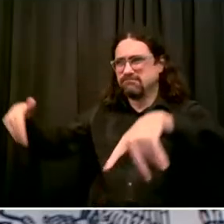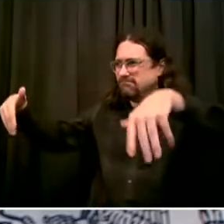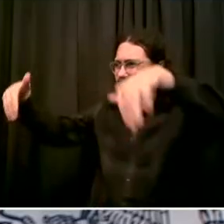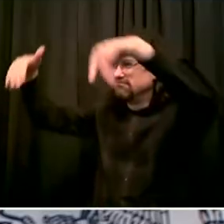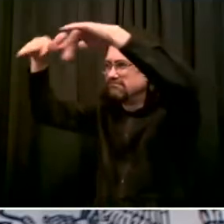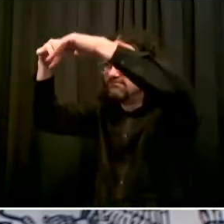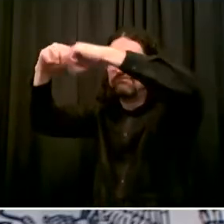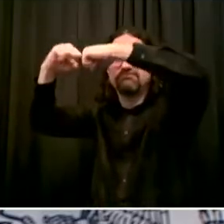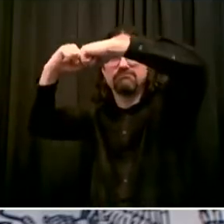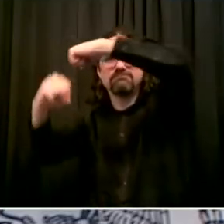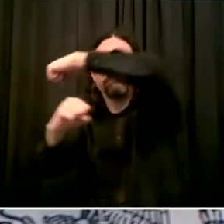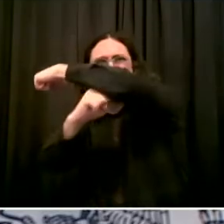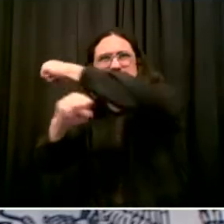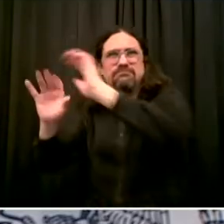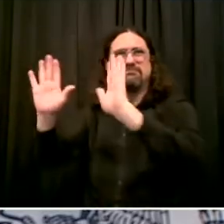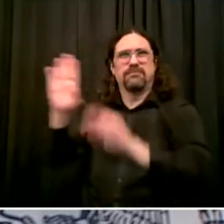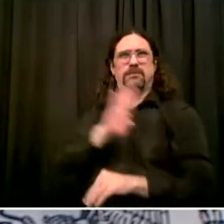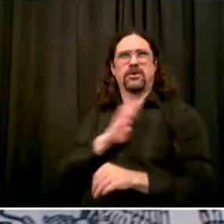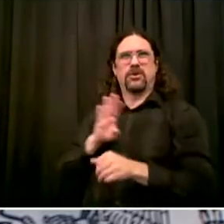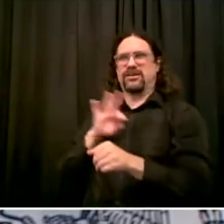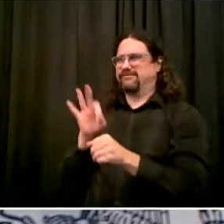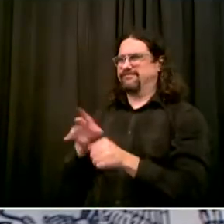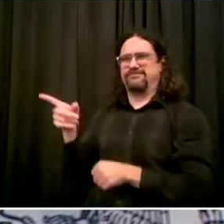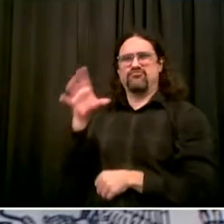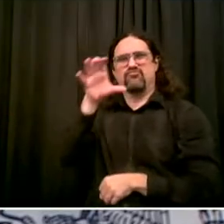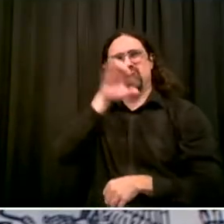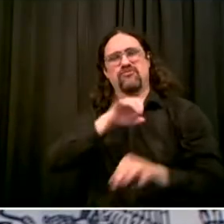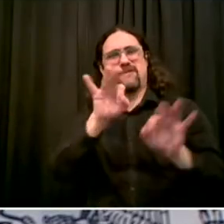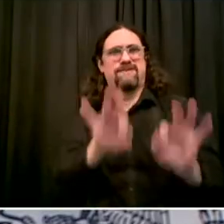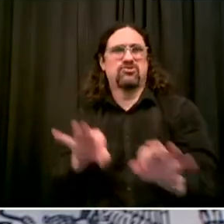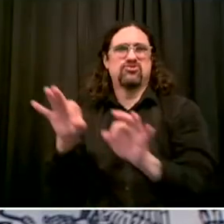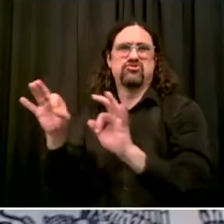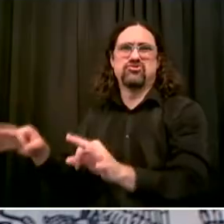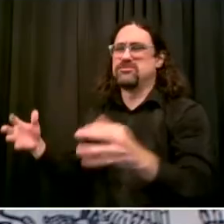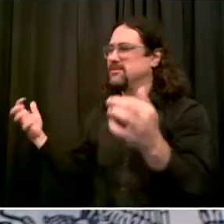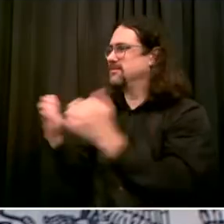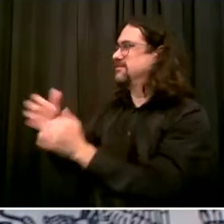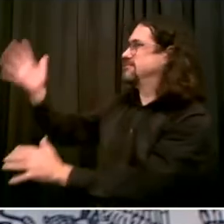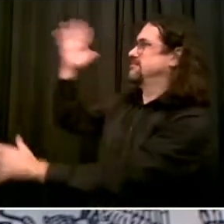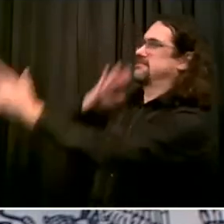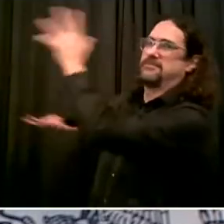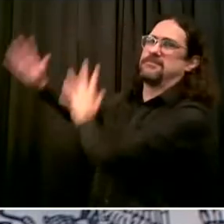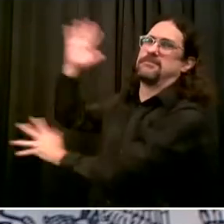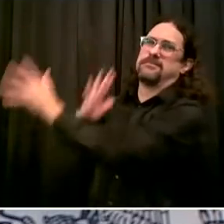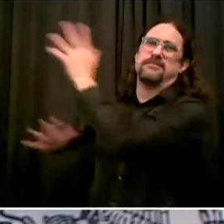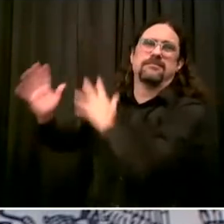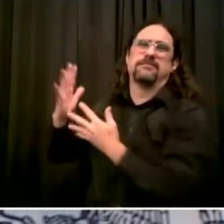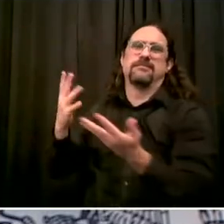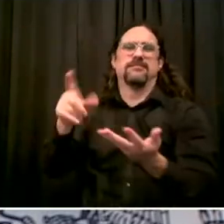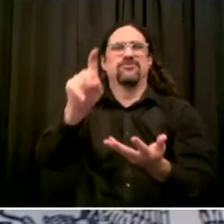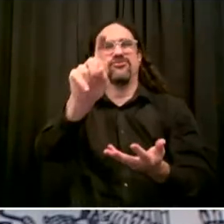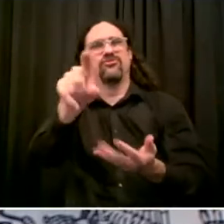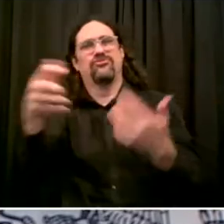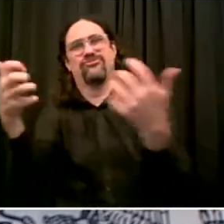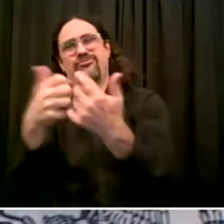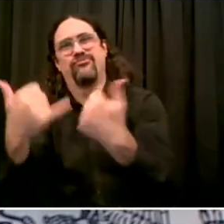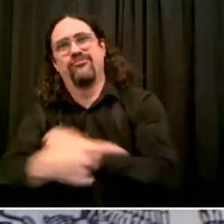NEED TO MOVE TO A DIFFERENT APPROACH AND CREATE A MODERN MANAGEMENT FOCUSD EAENGCY